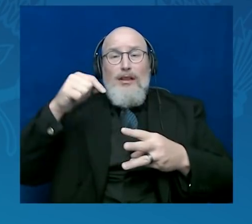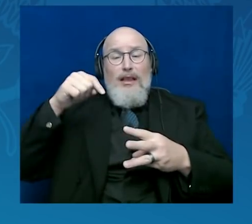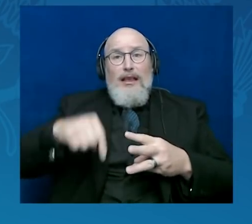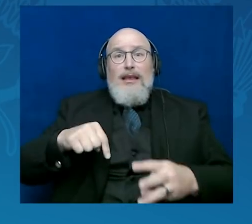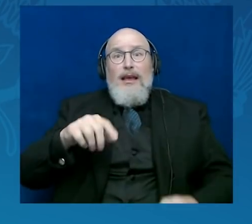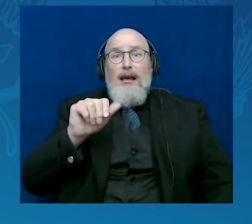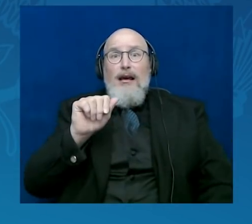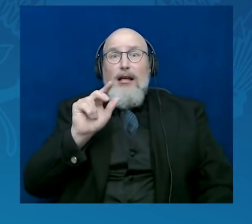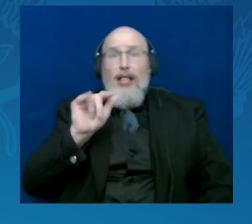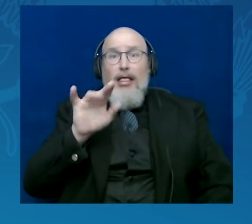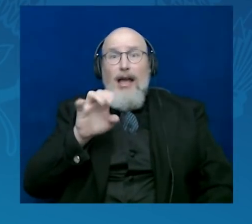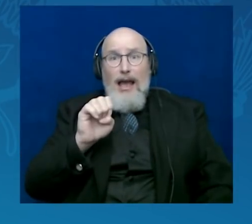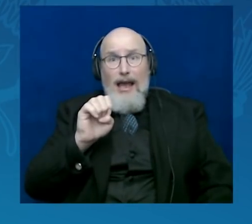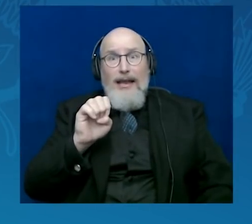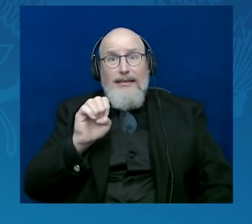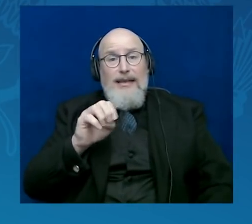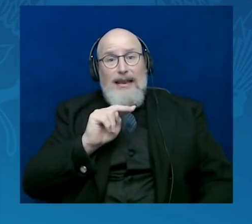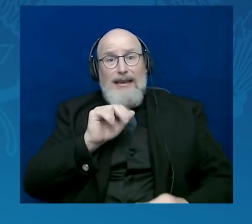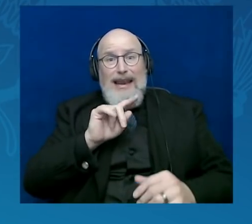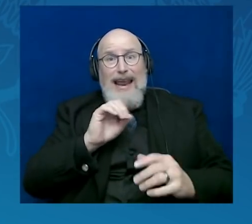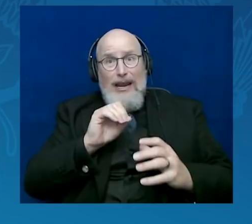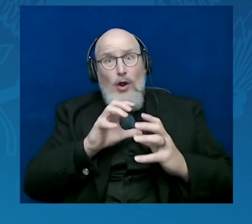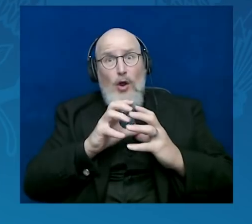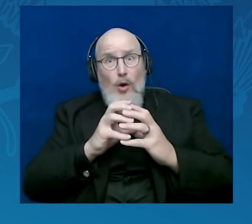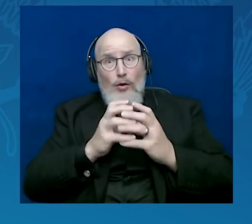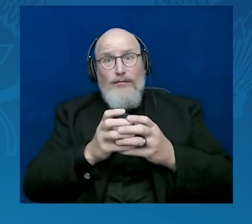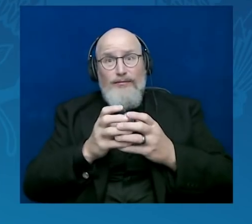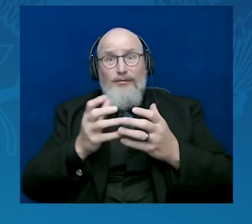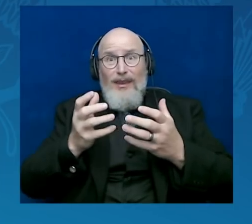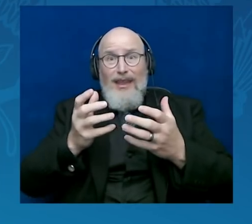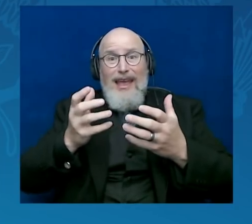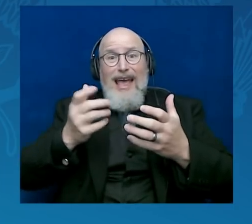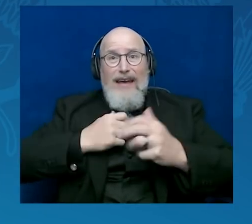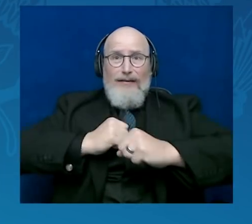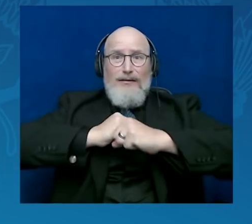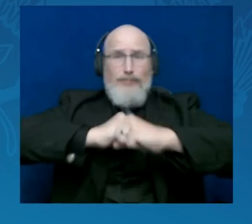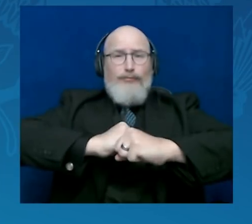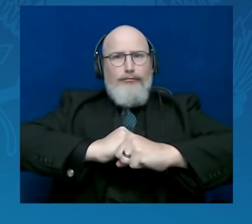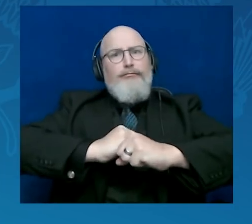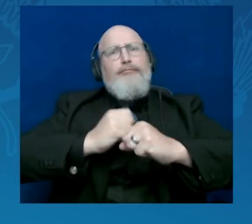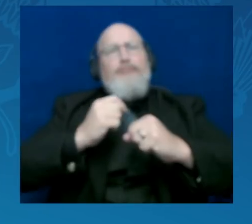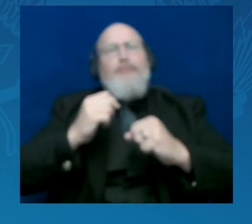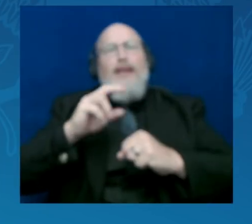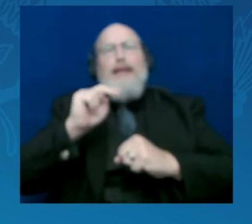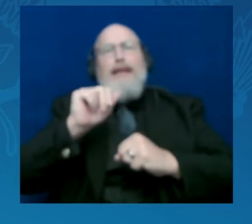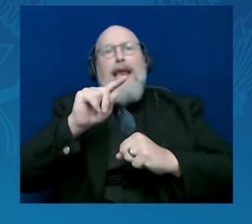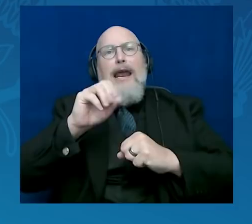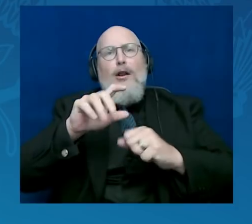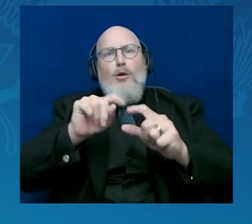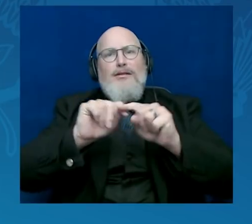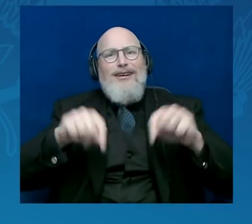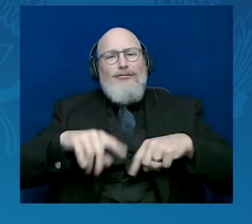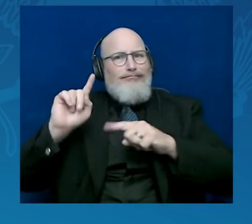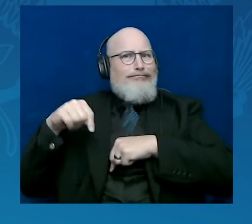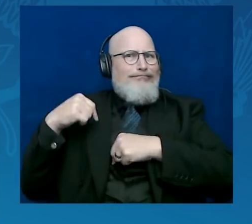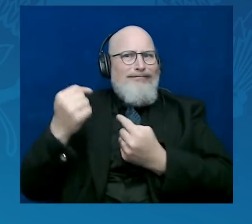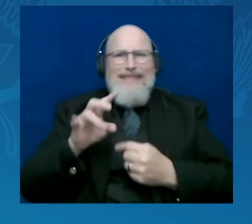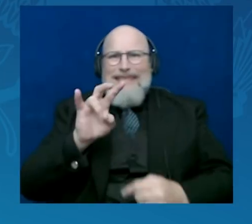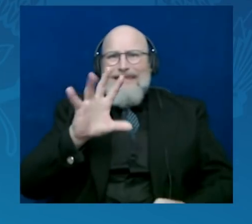of aggression against NATO territory for the past 75 years. And today, let me be clear: